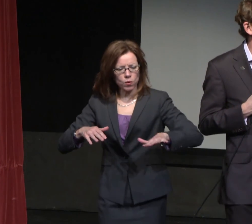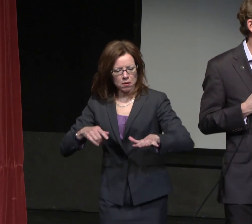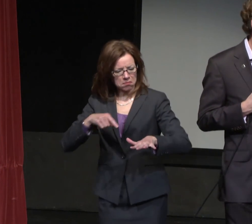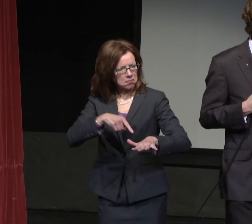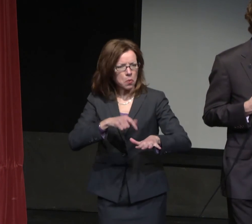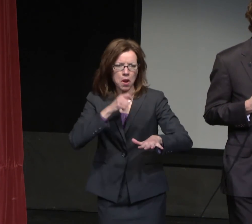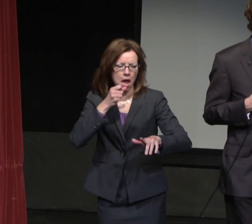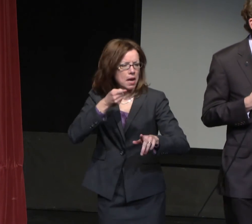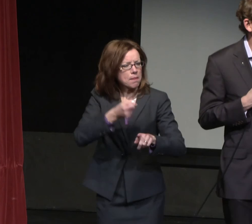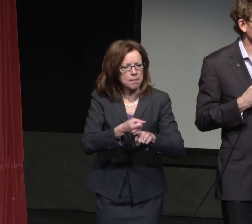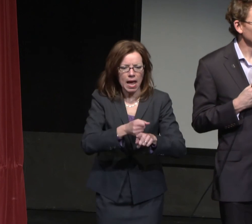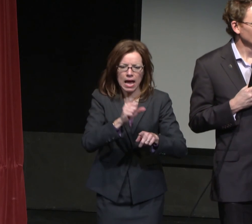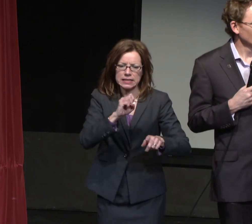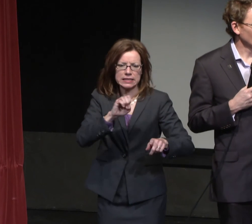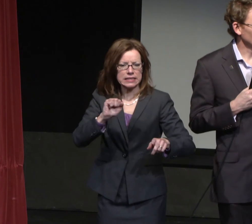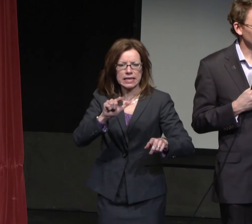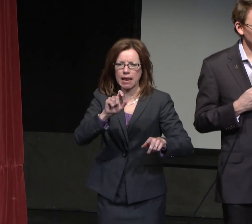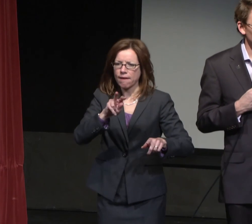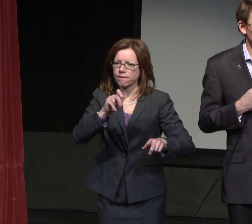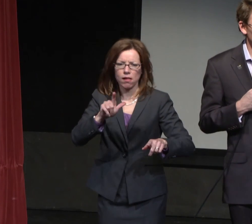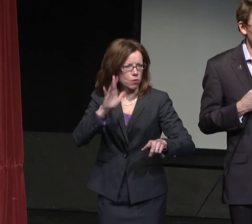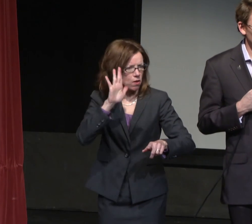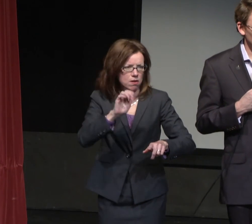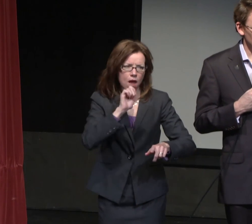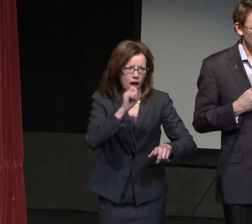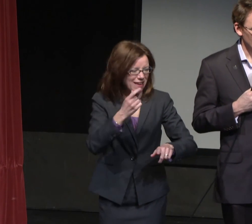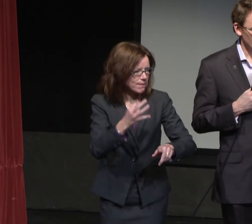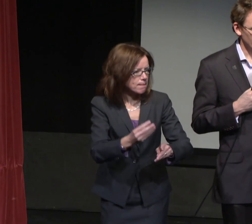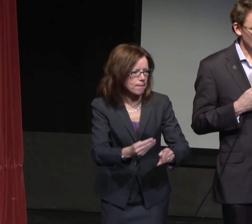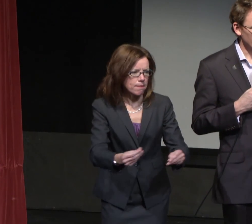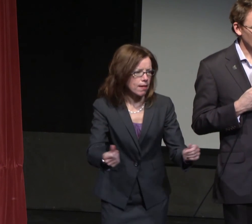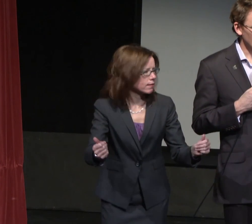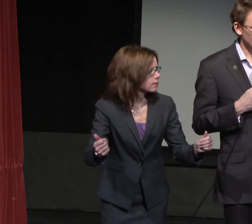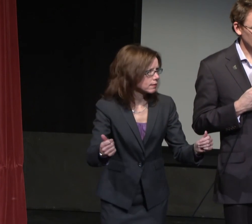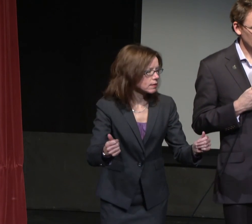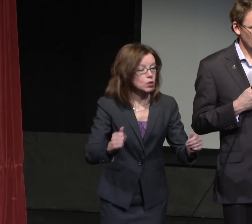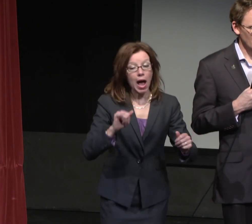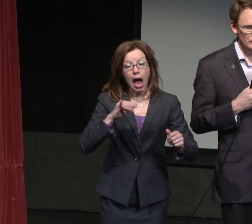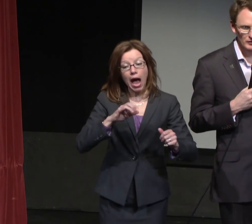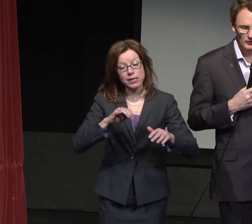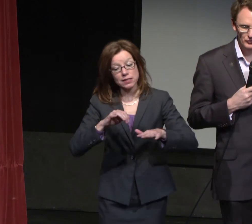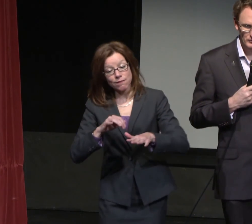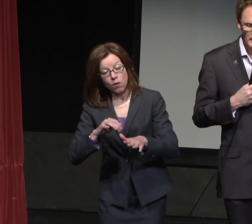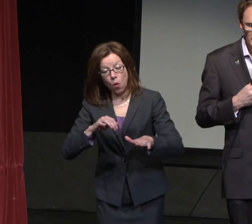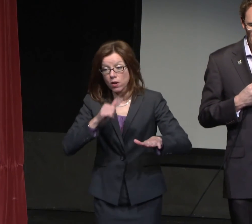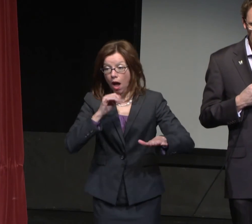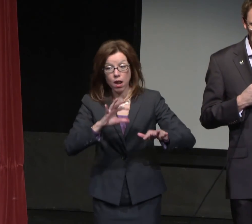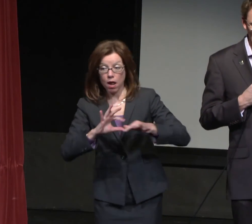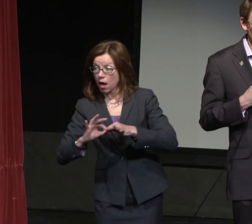maybe you know that. So floating ice, actually you can just take an ice cube